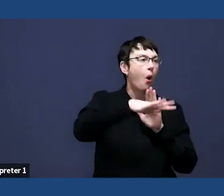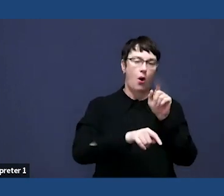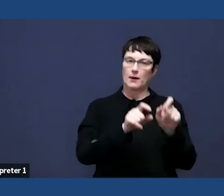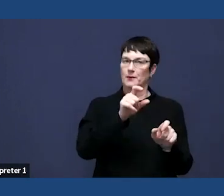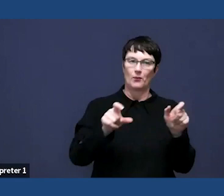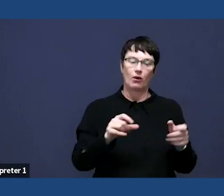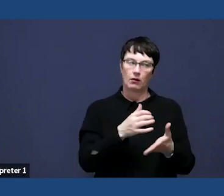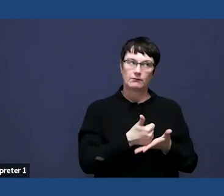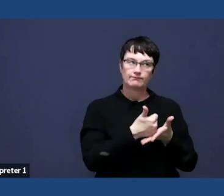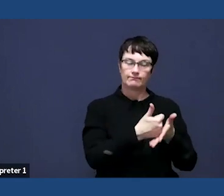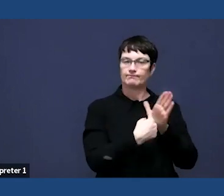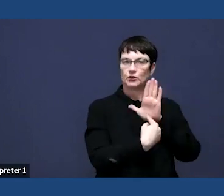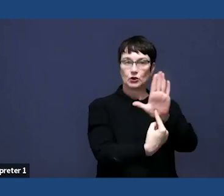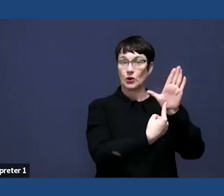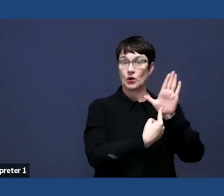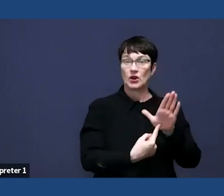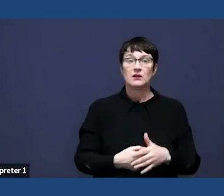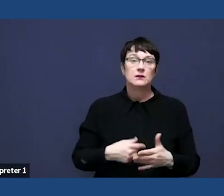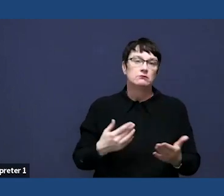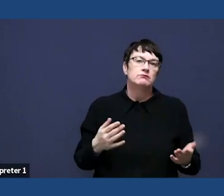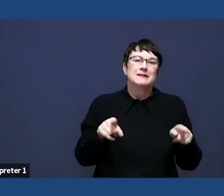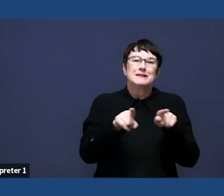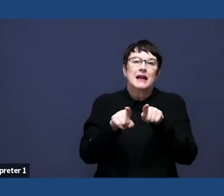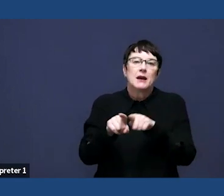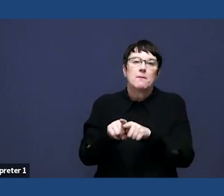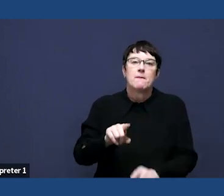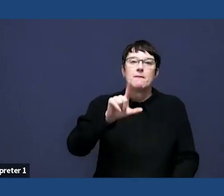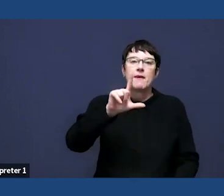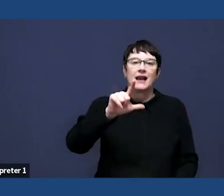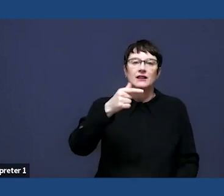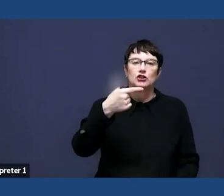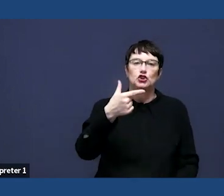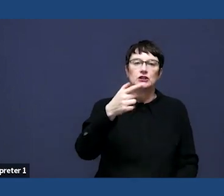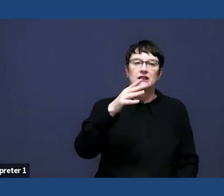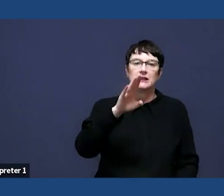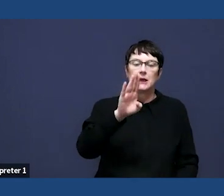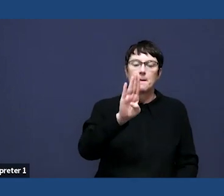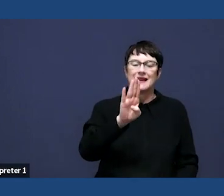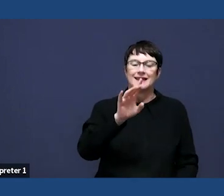private sector is often the first mover in championing the rights of people.